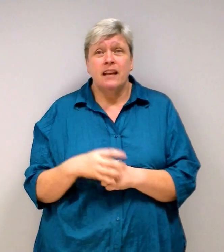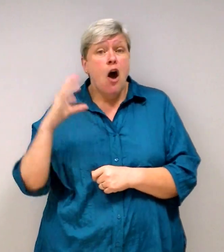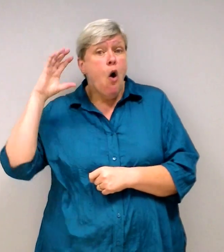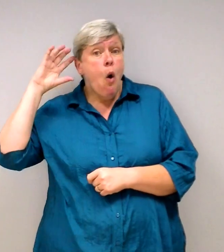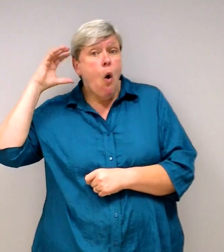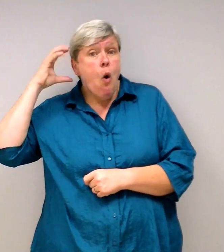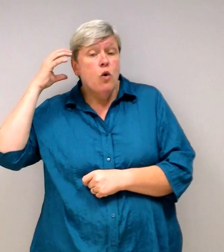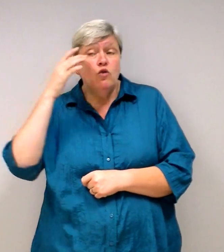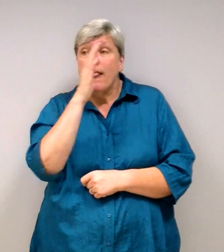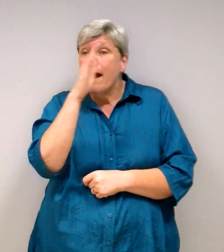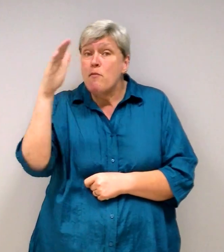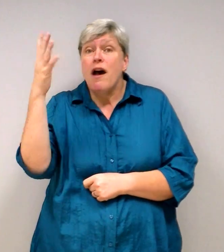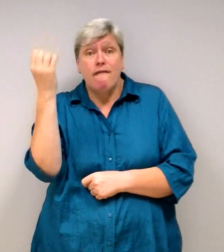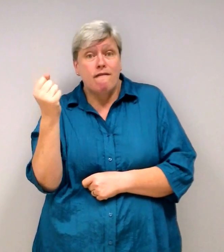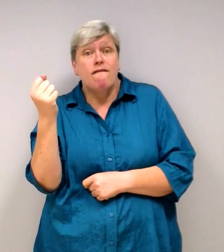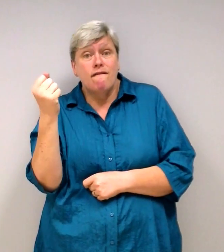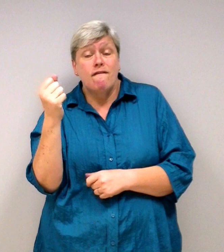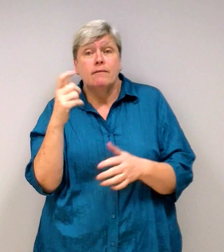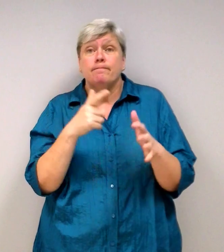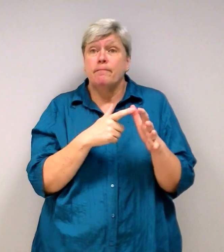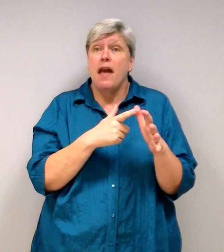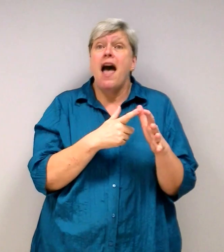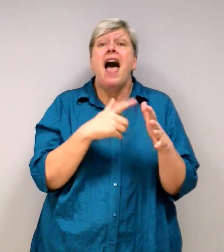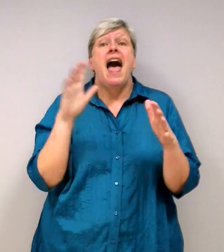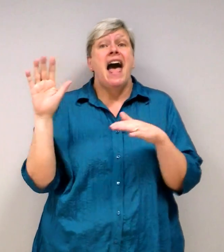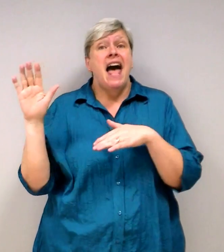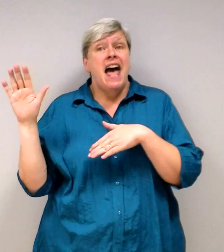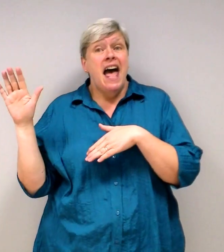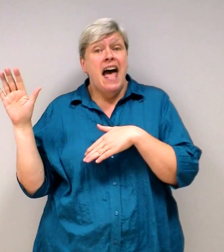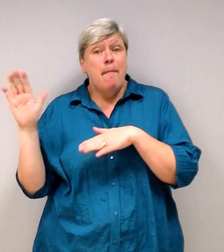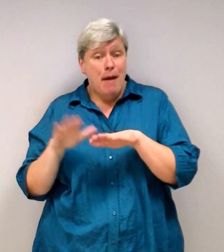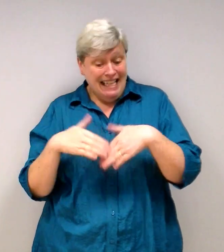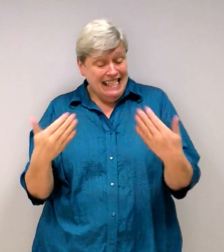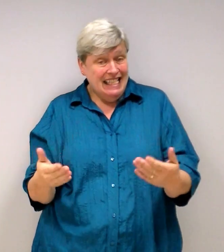Audio Library & Magazines;